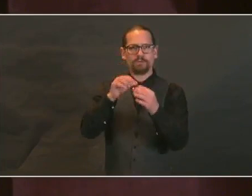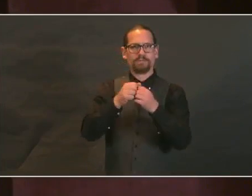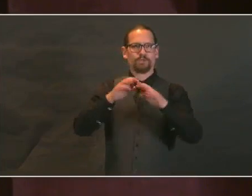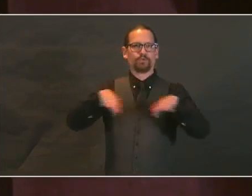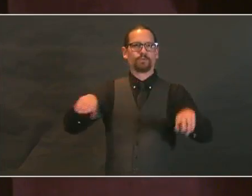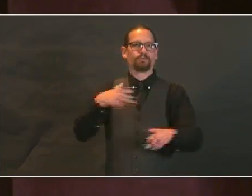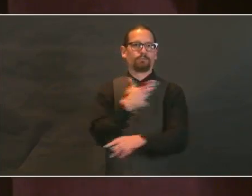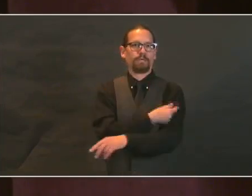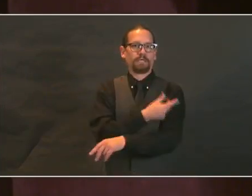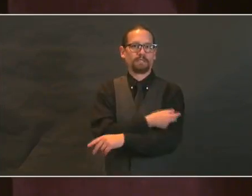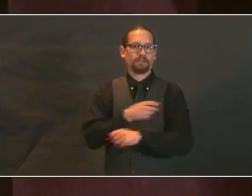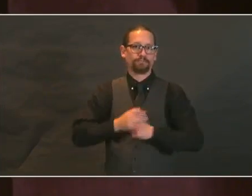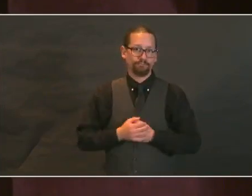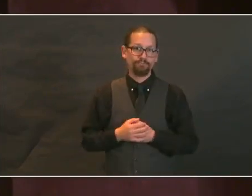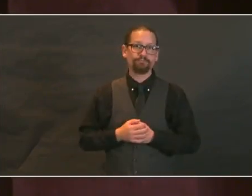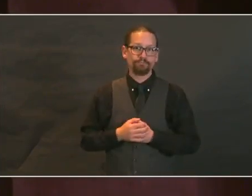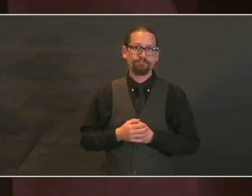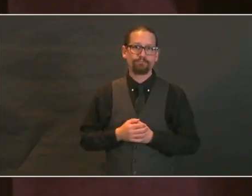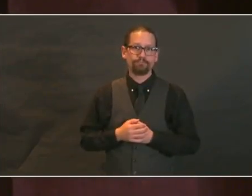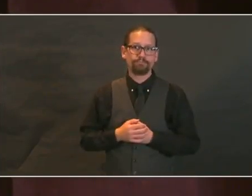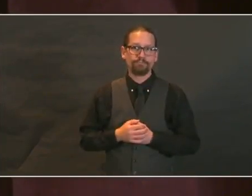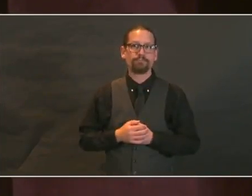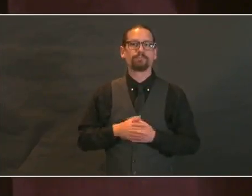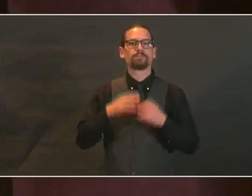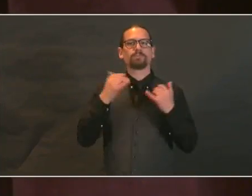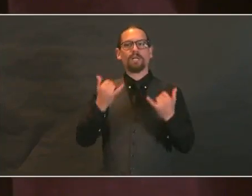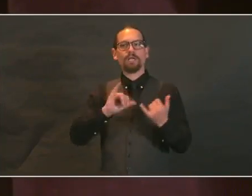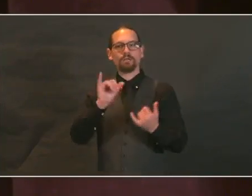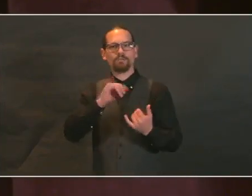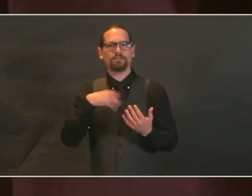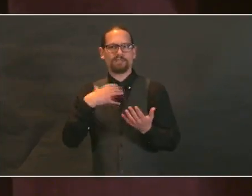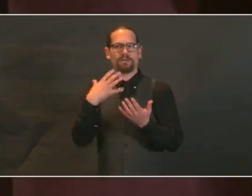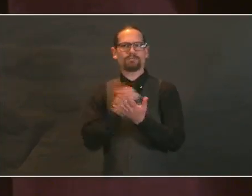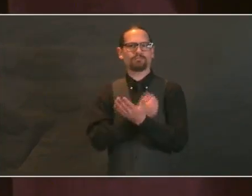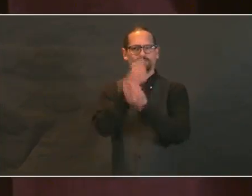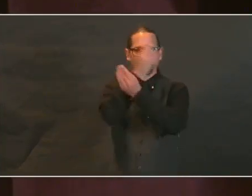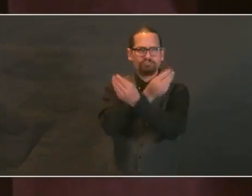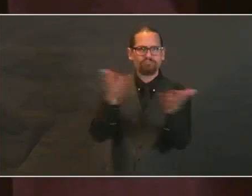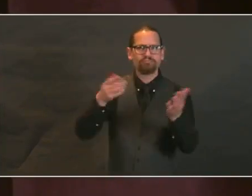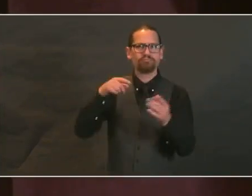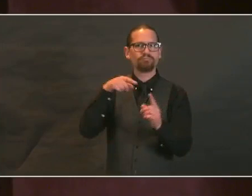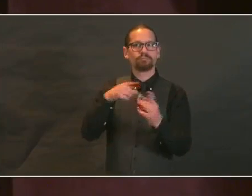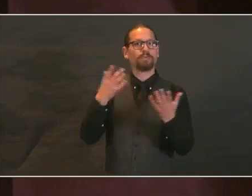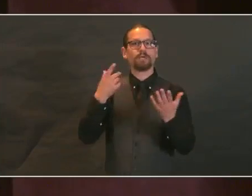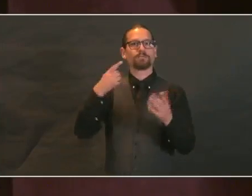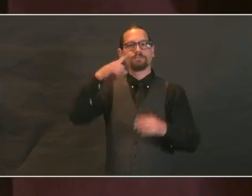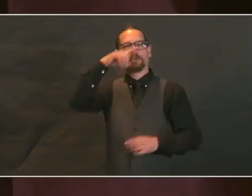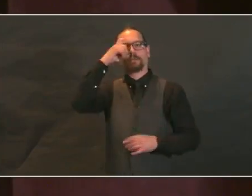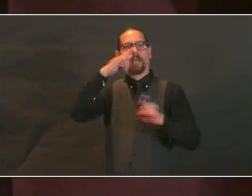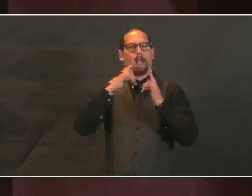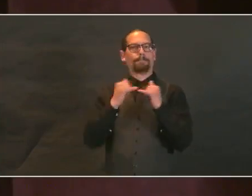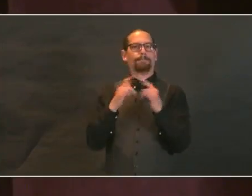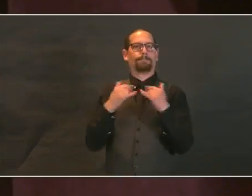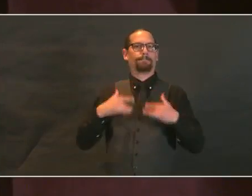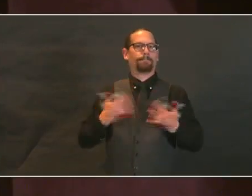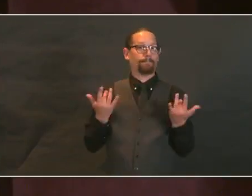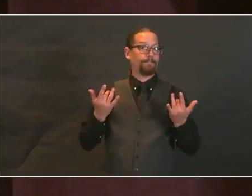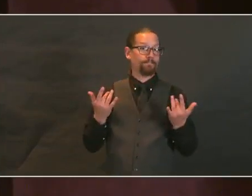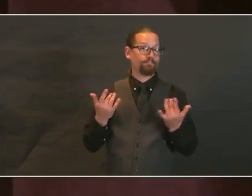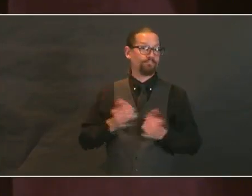VARIETY OF FORMS, INCLUDING TODAY AND BEYOND. SOMETHING ELSE. I WANT TO MENTION